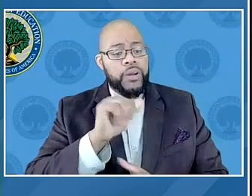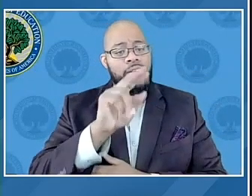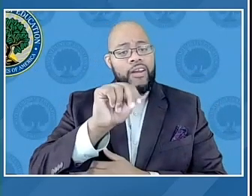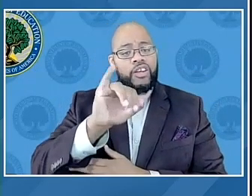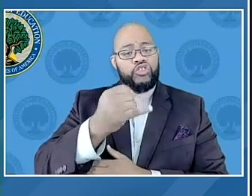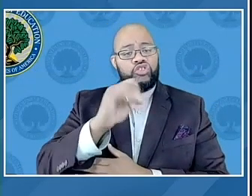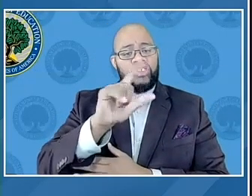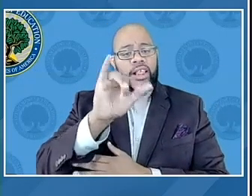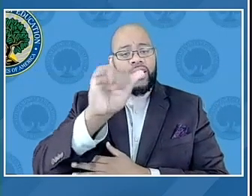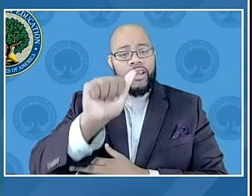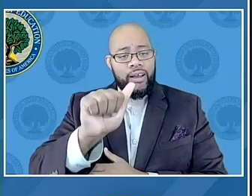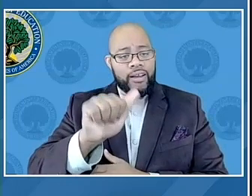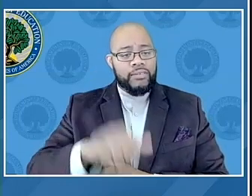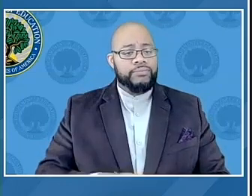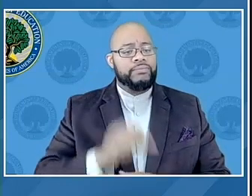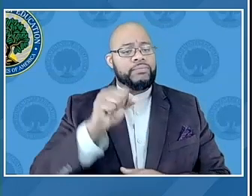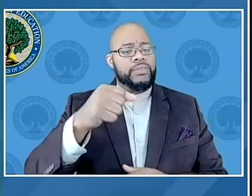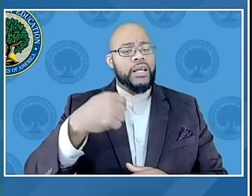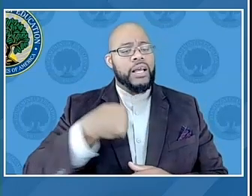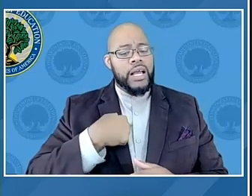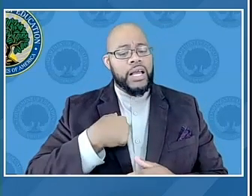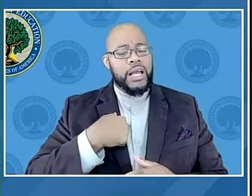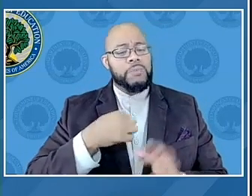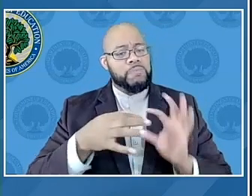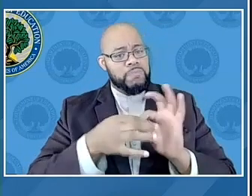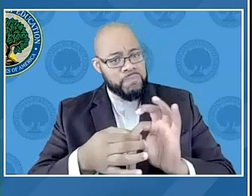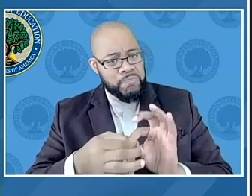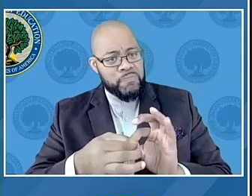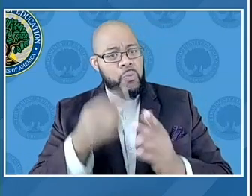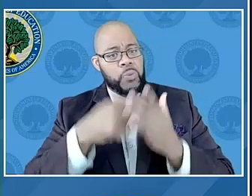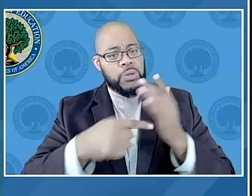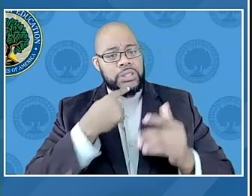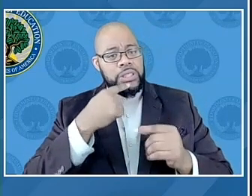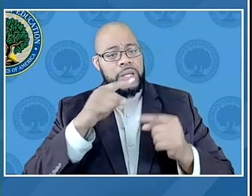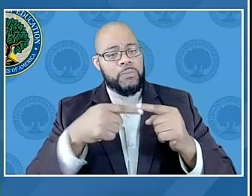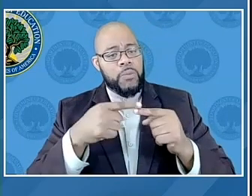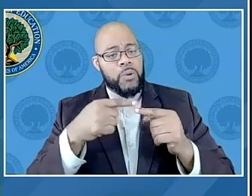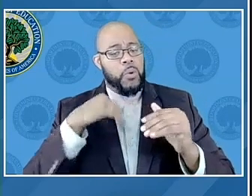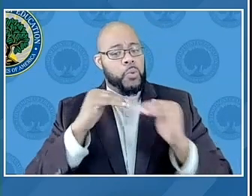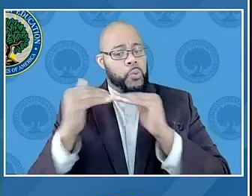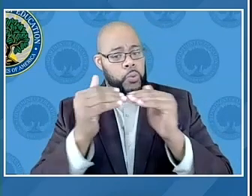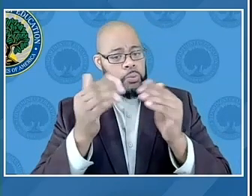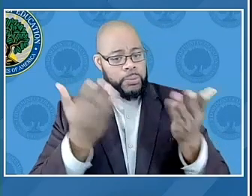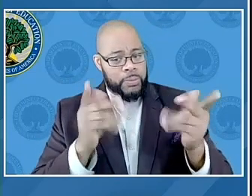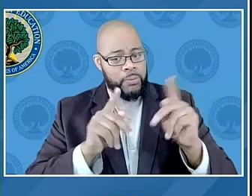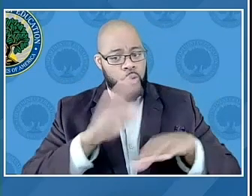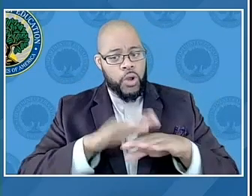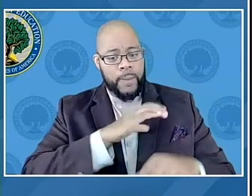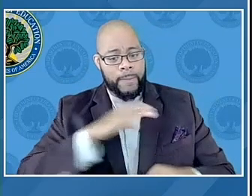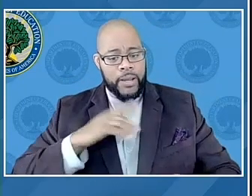Yes, I echo the sentiments of my colleagues here on the committee about eliminating